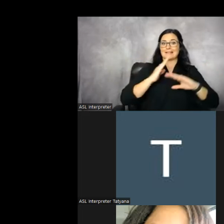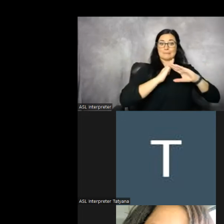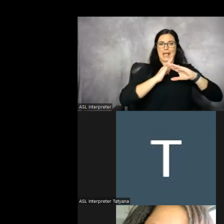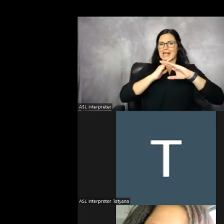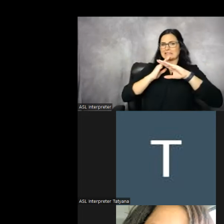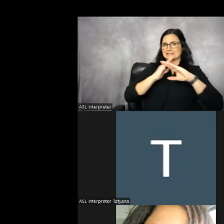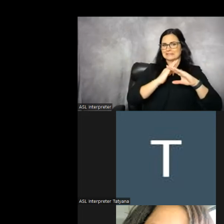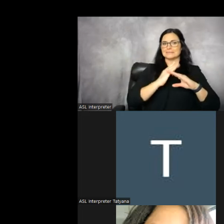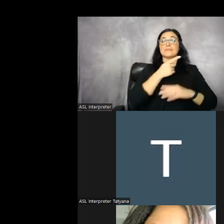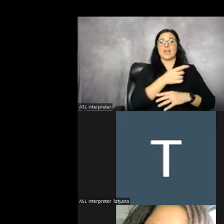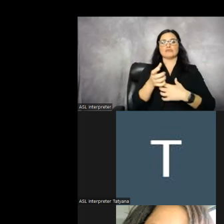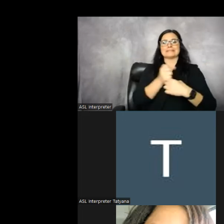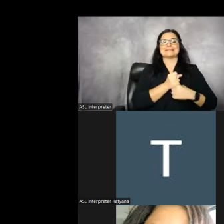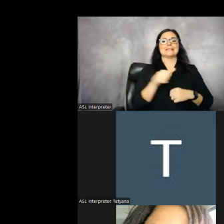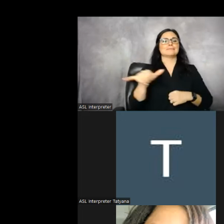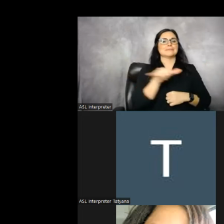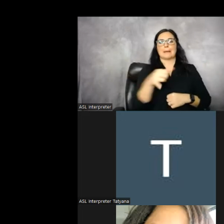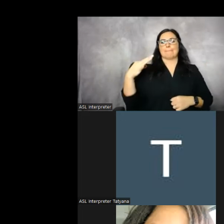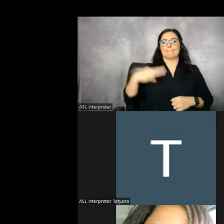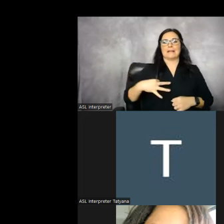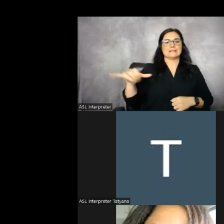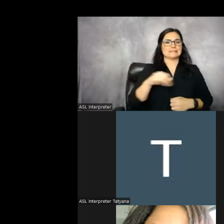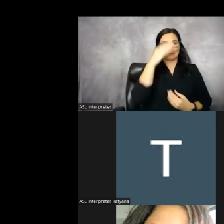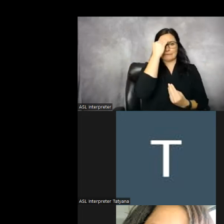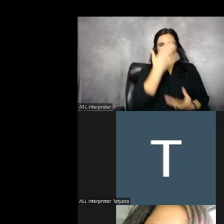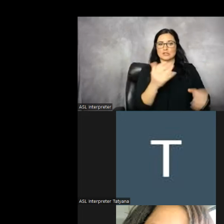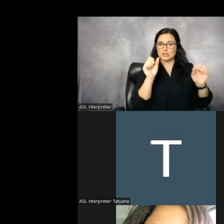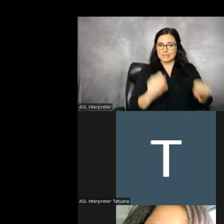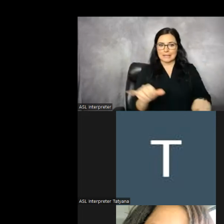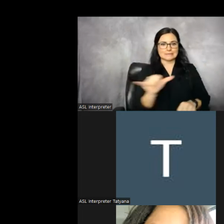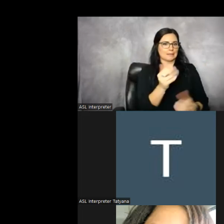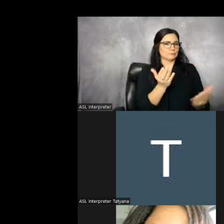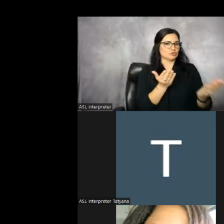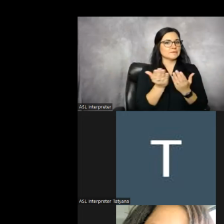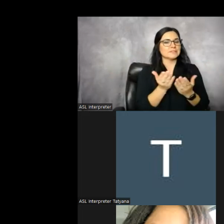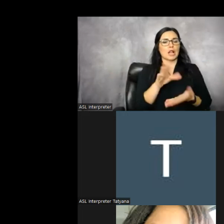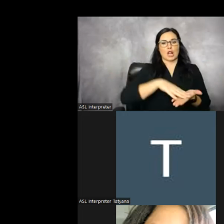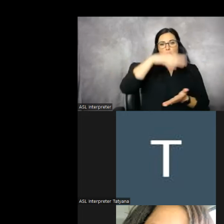to obtain the same benefits, the same information, the same services, same learning outcomes